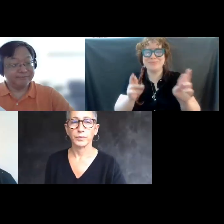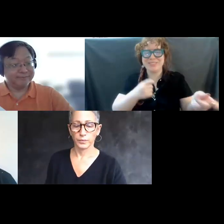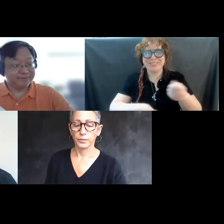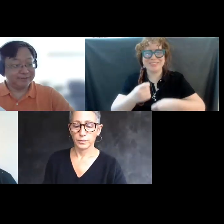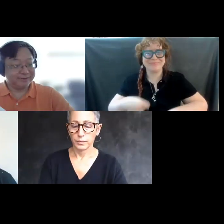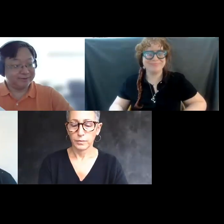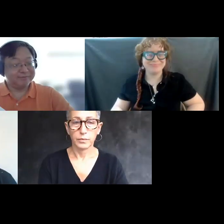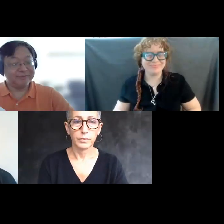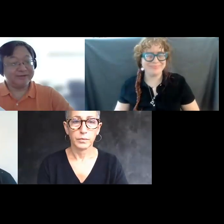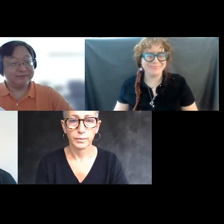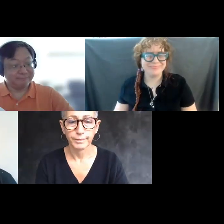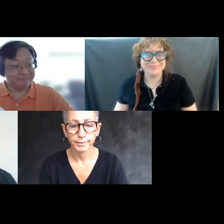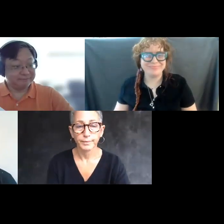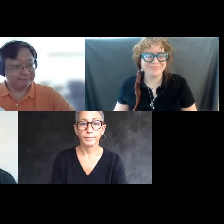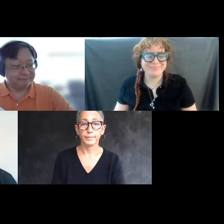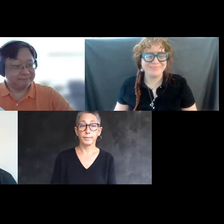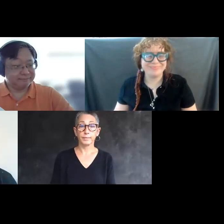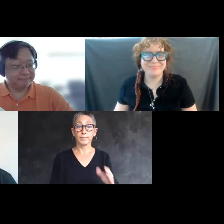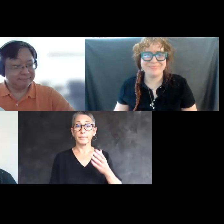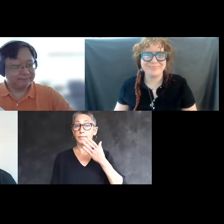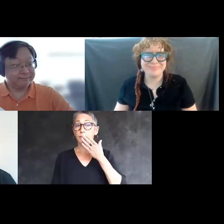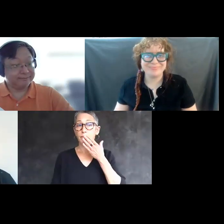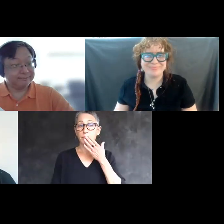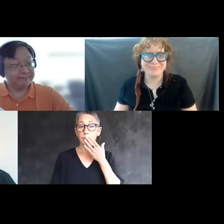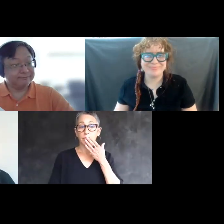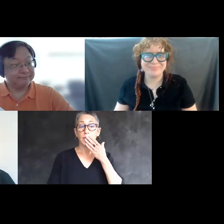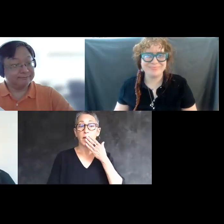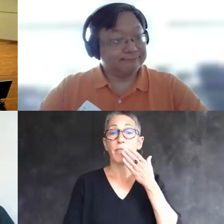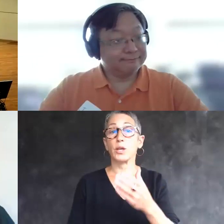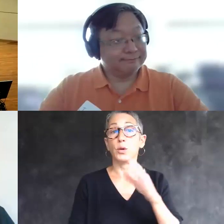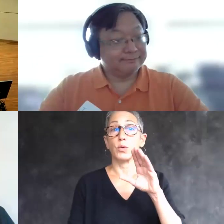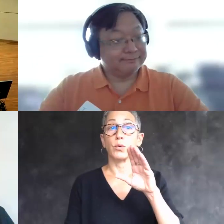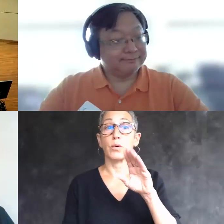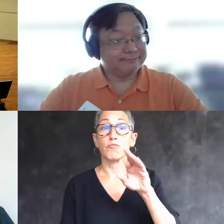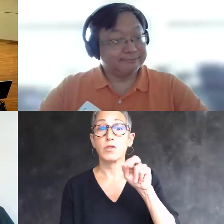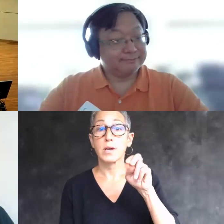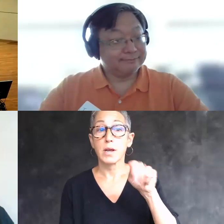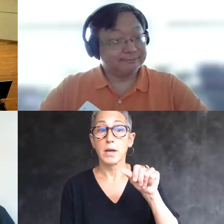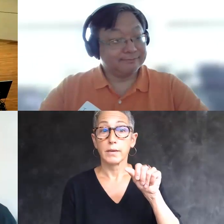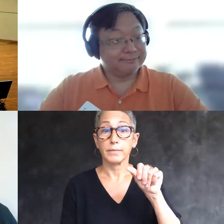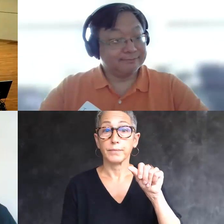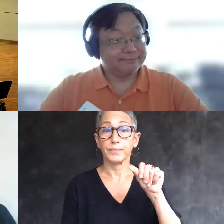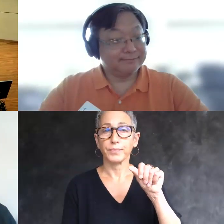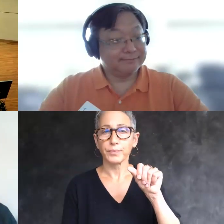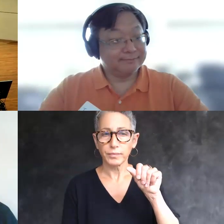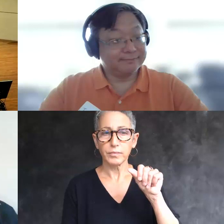Thank you, Briana. Sure. When it comes to what to ask our policymakers, government